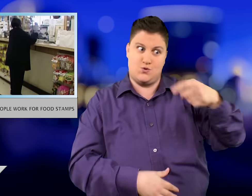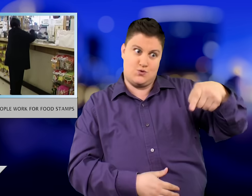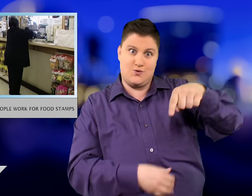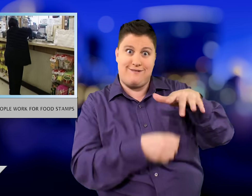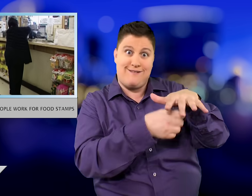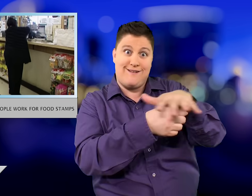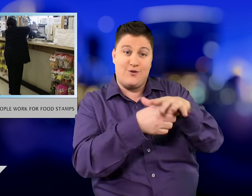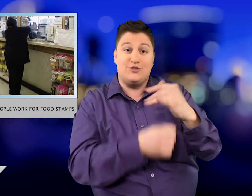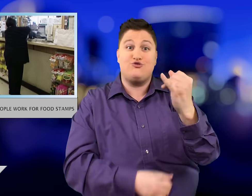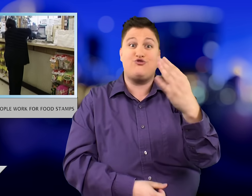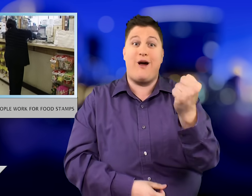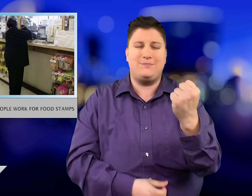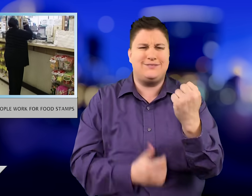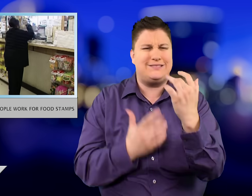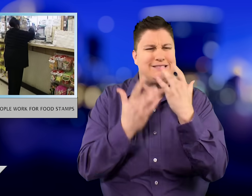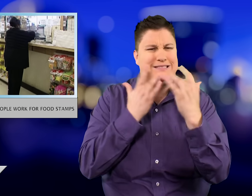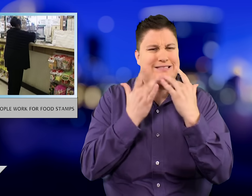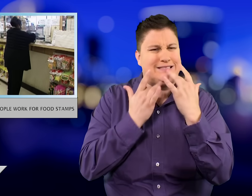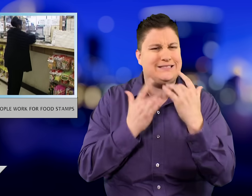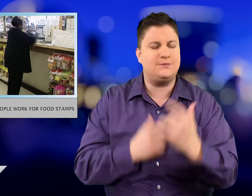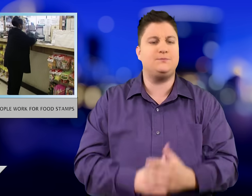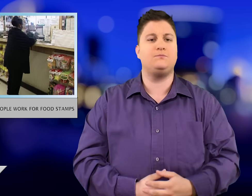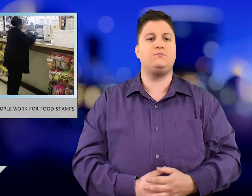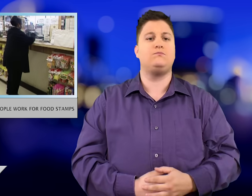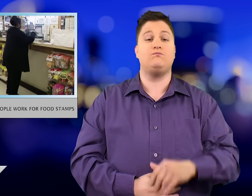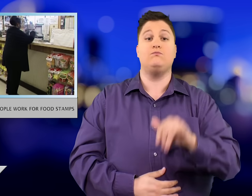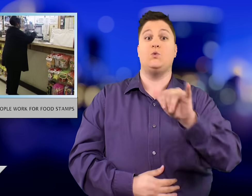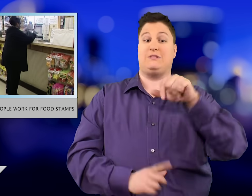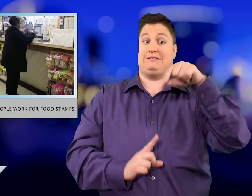the definition of areas where there are insufficient jobs.